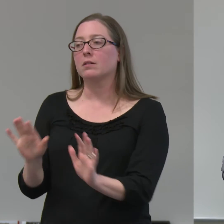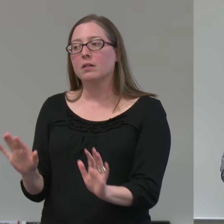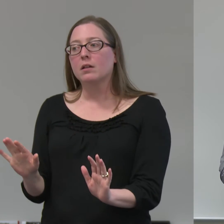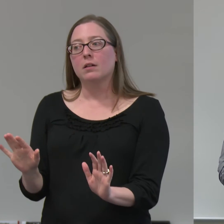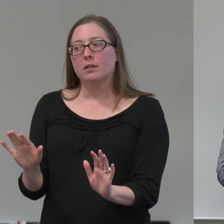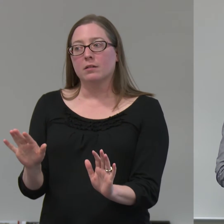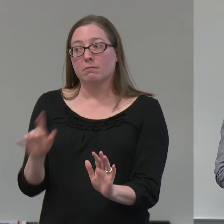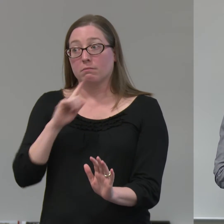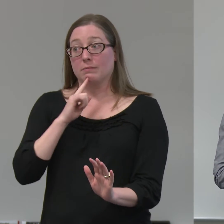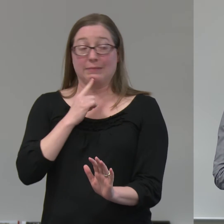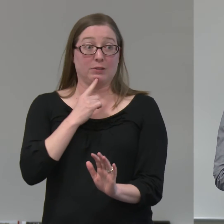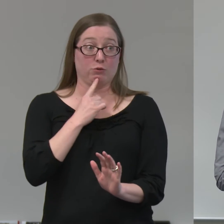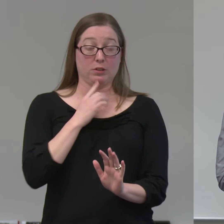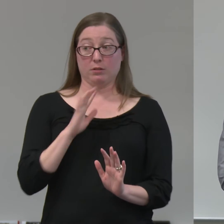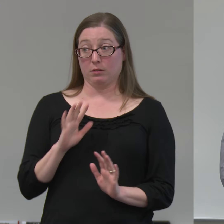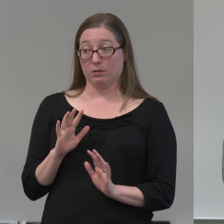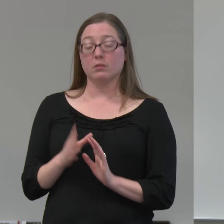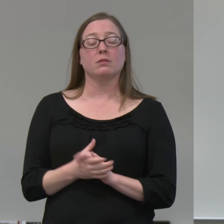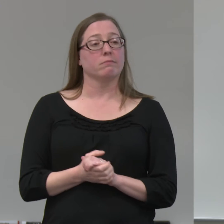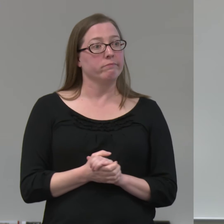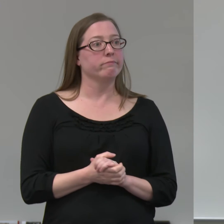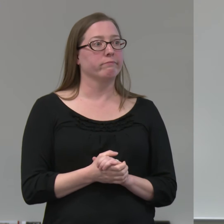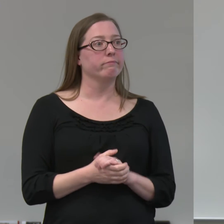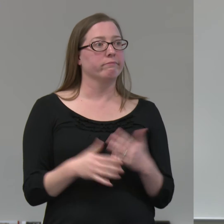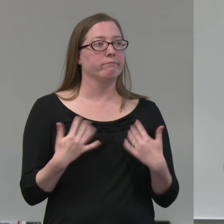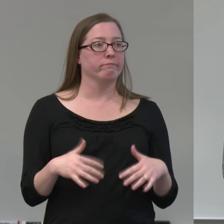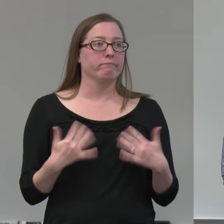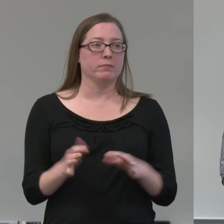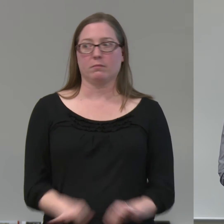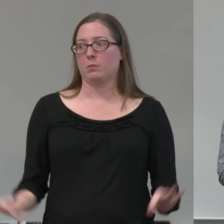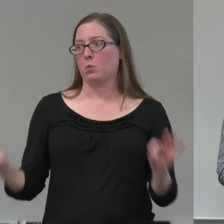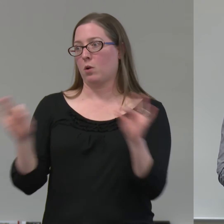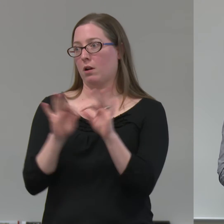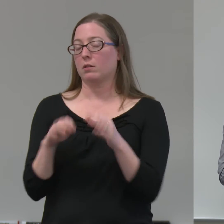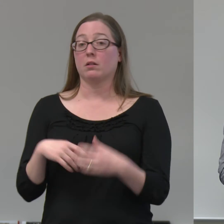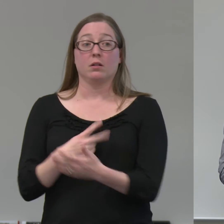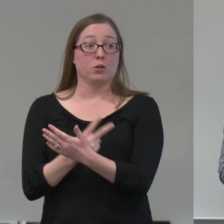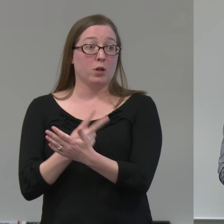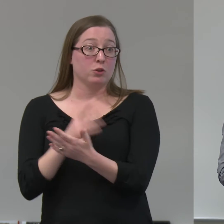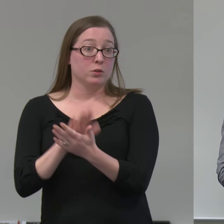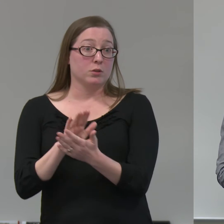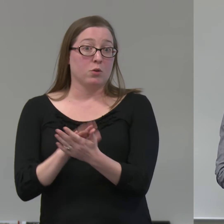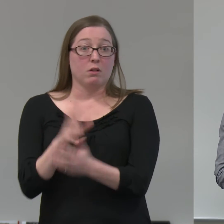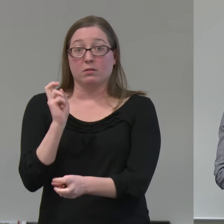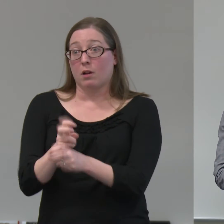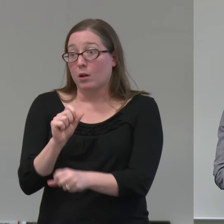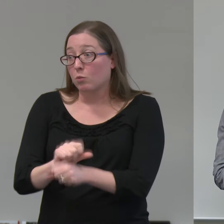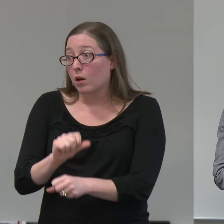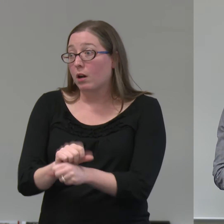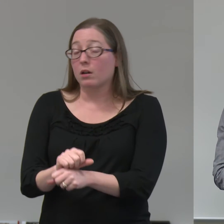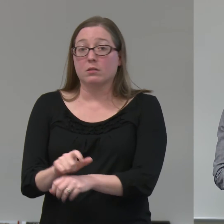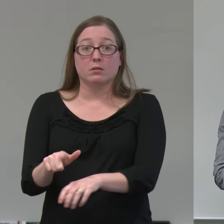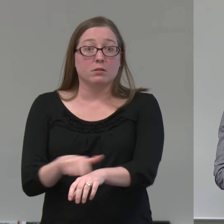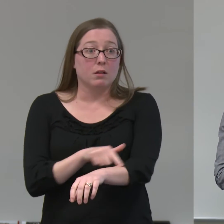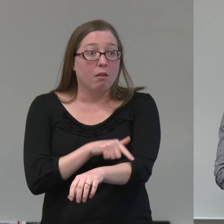It's not meant lightly. It is very important. It's a long road. It's hard work. It's difficult.